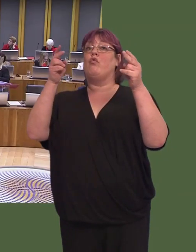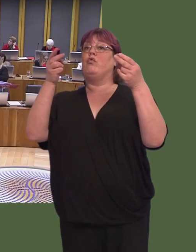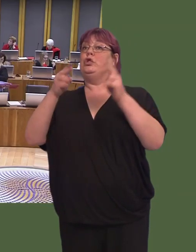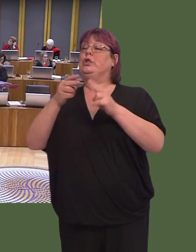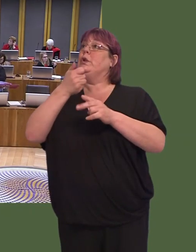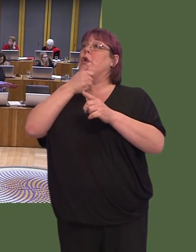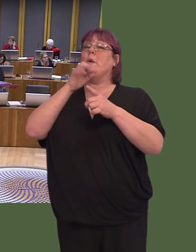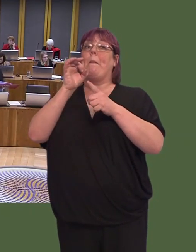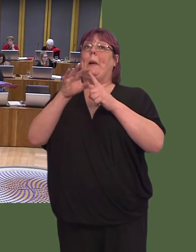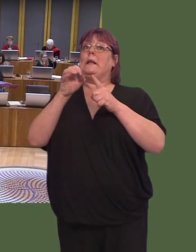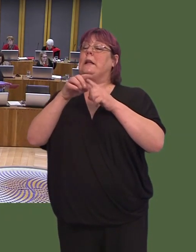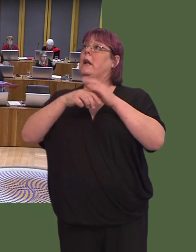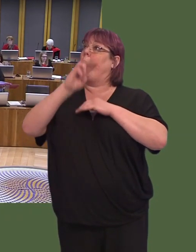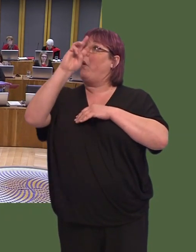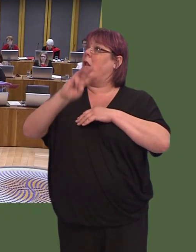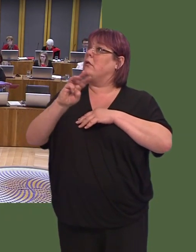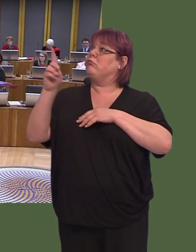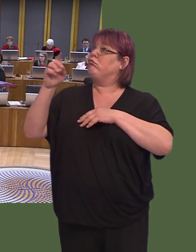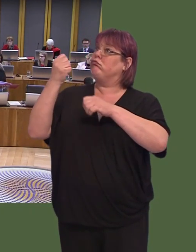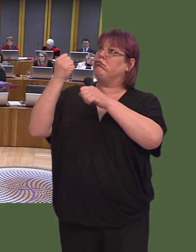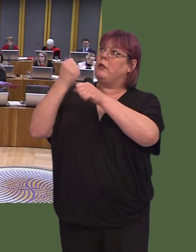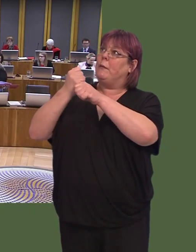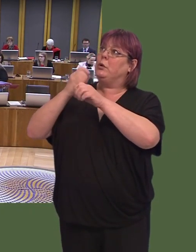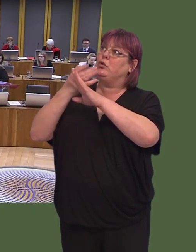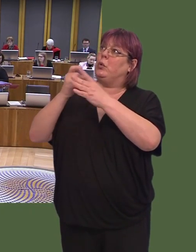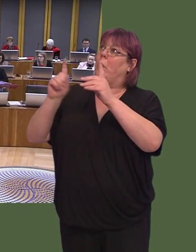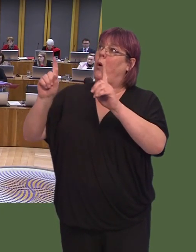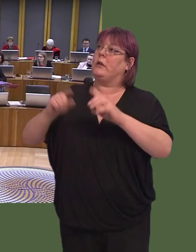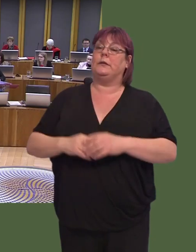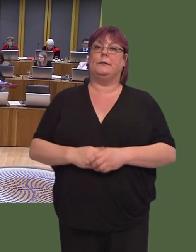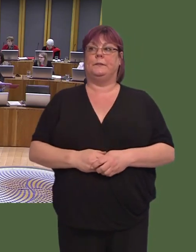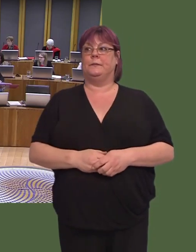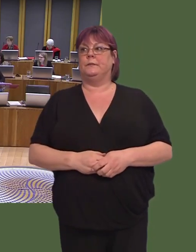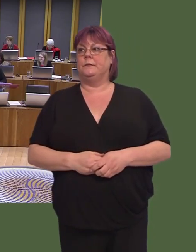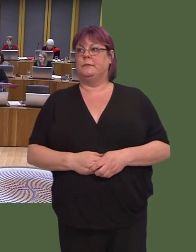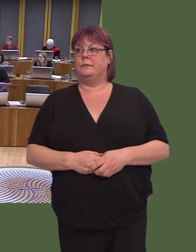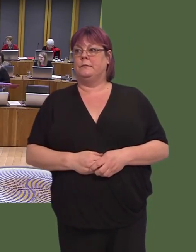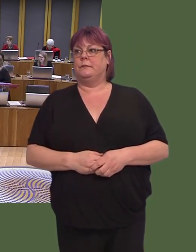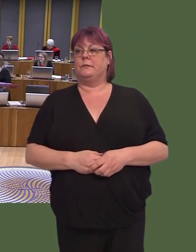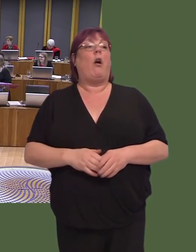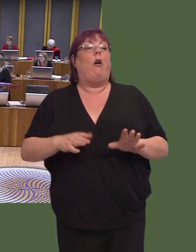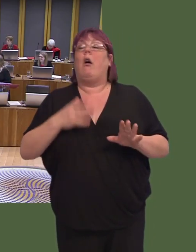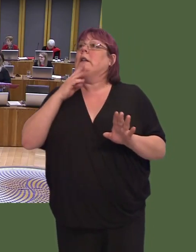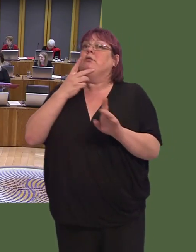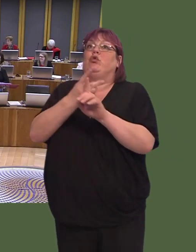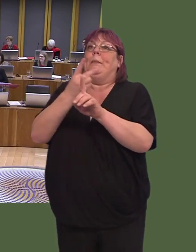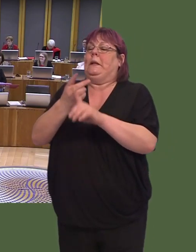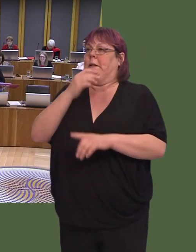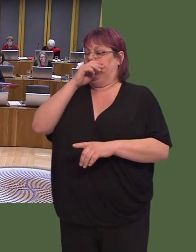OAQ51811 Julie James AM: Apologies. Rhun ap Iorwerth AM: It's written down. Rhun ap Iorwerth AM: Beth y mae Llywodraeth Cymru yn ei wneud i leihauír defnydd o blastig